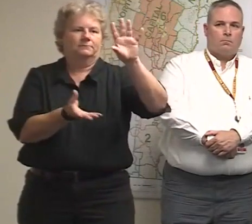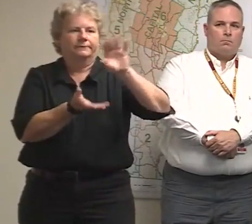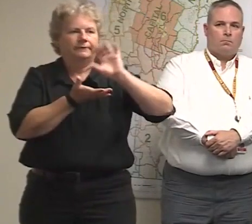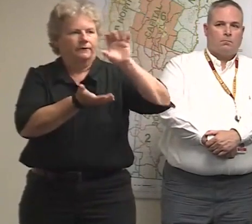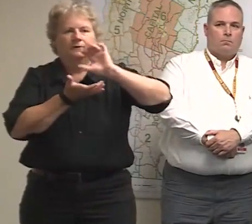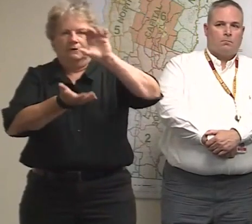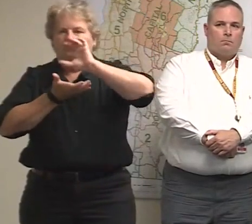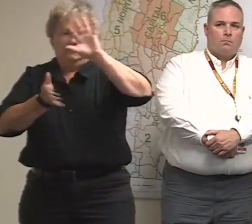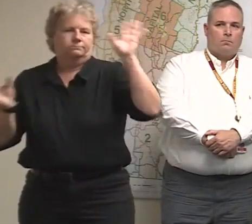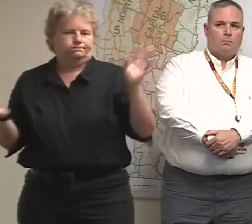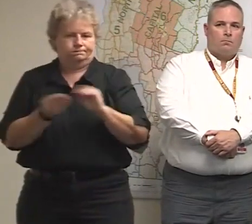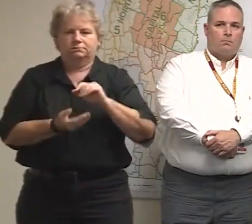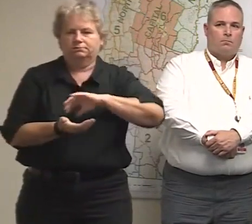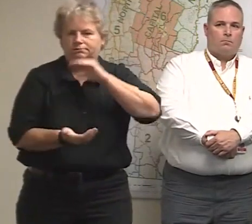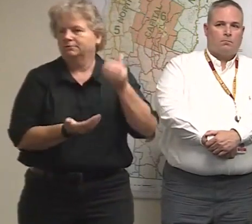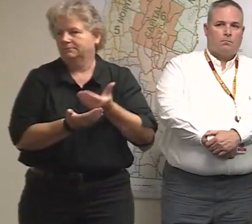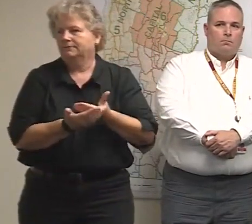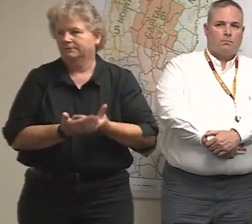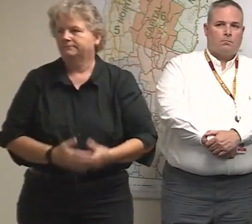BUT AGAIN, IN TOTALITY, IT’S SIGNIFICANT.